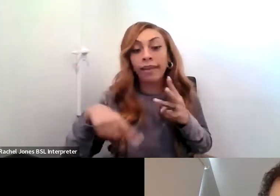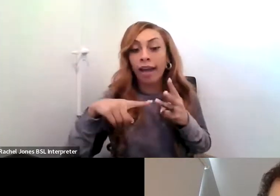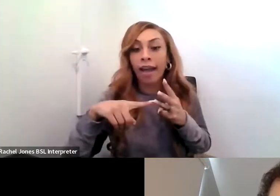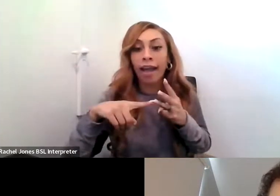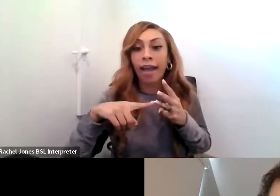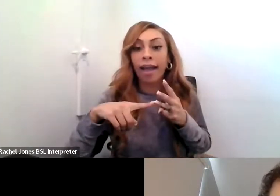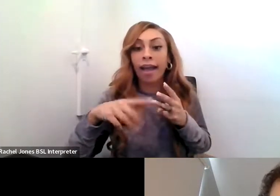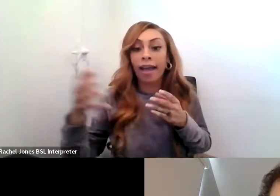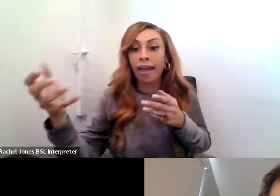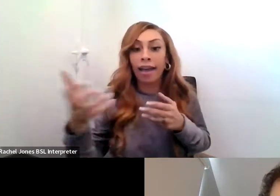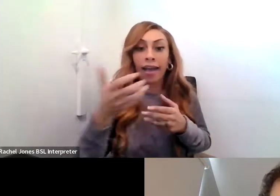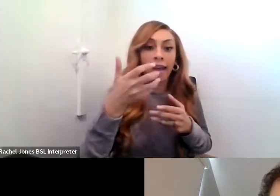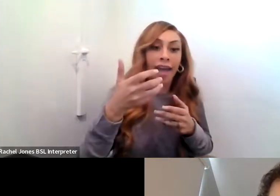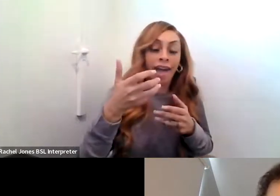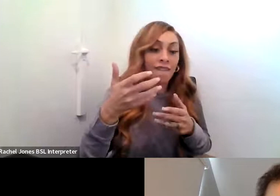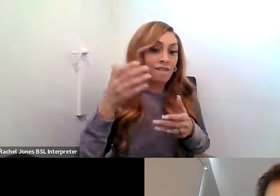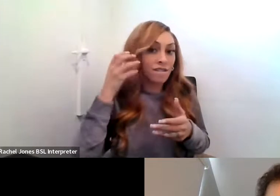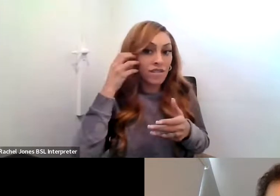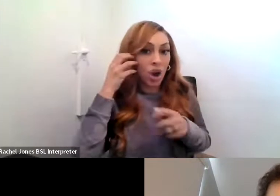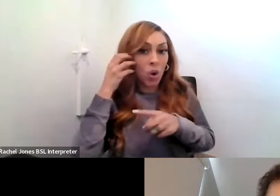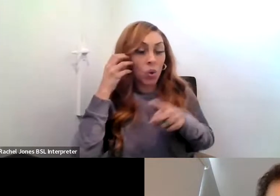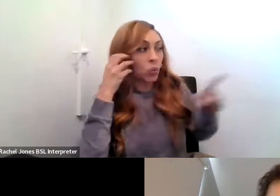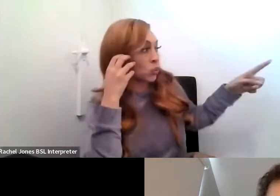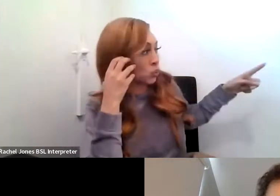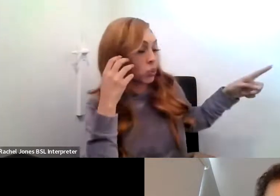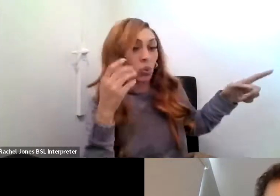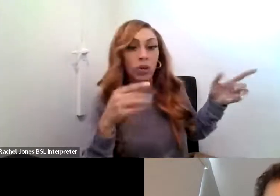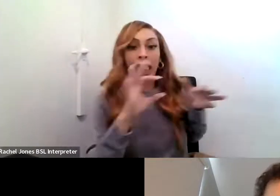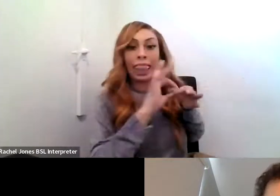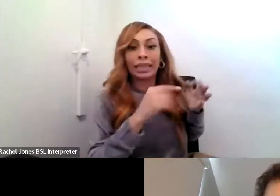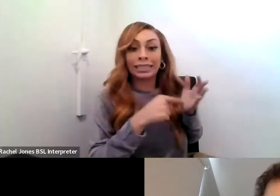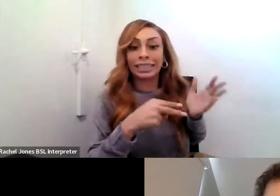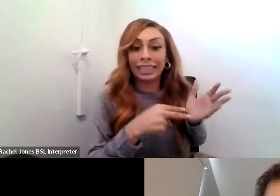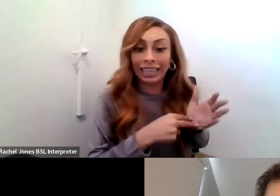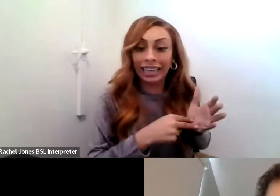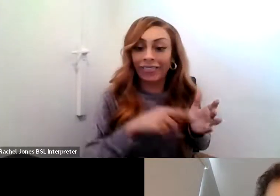from their phone or their laptop to their TV. Issues with being able to turn the captions on.